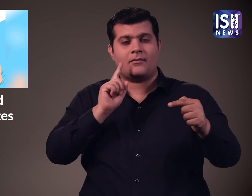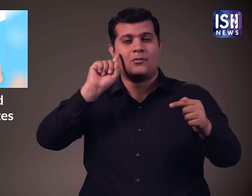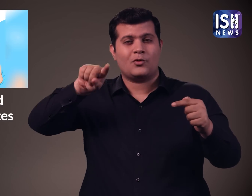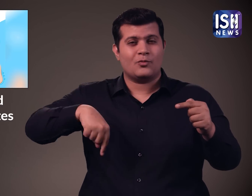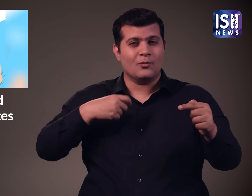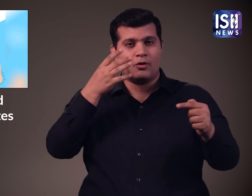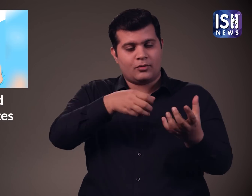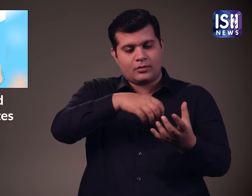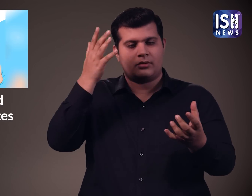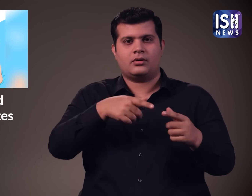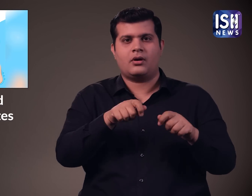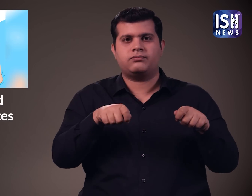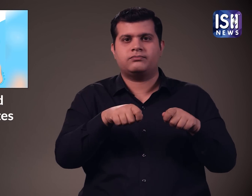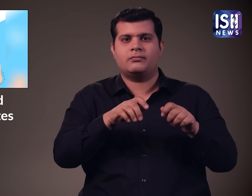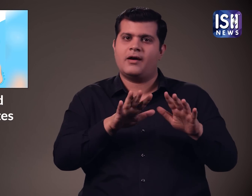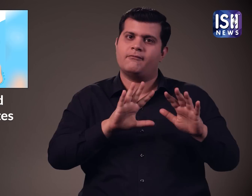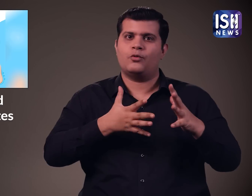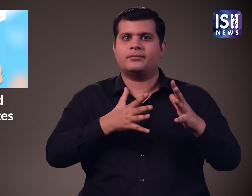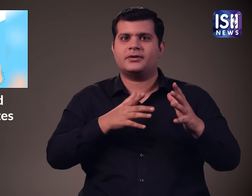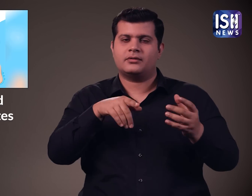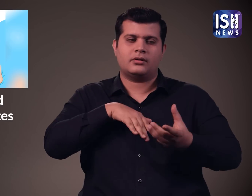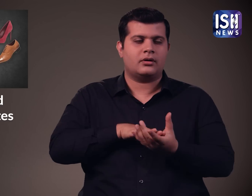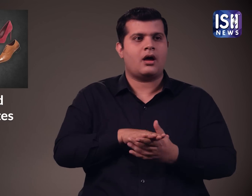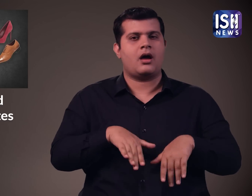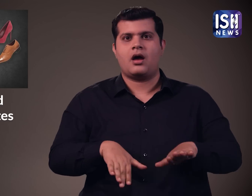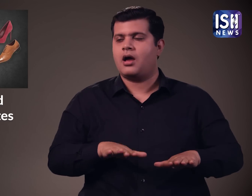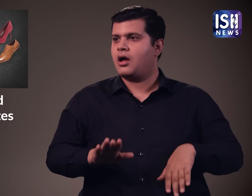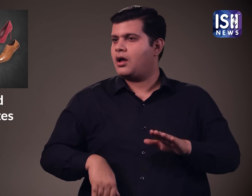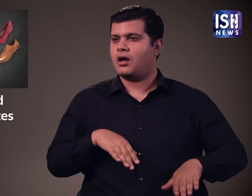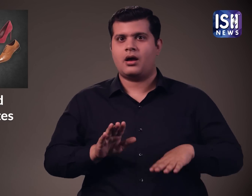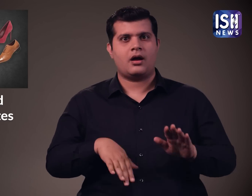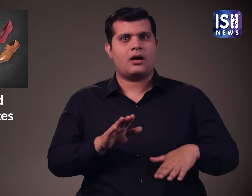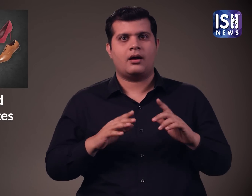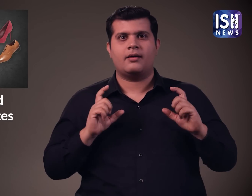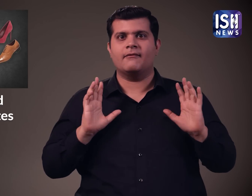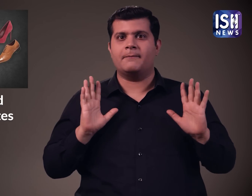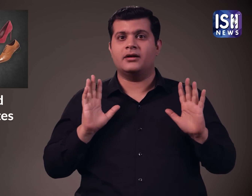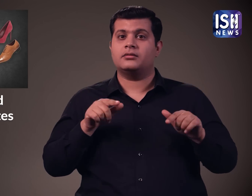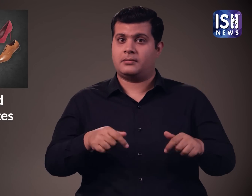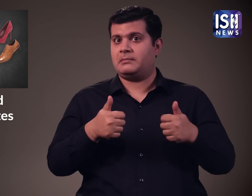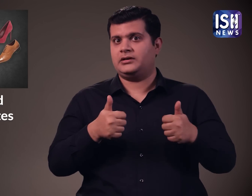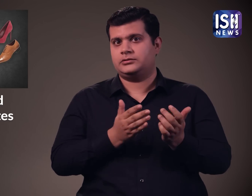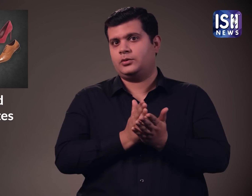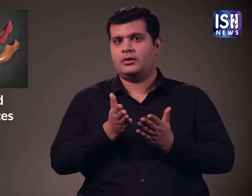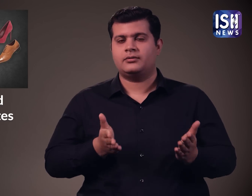The next morning, the shoes would have stretched and become a little loose which will then be comfortable.